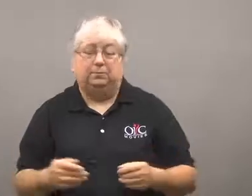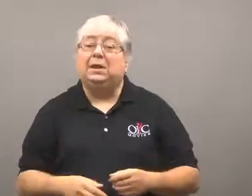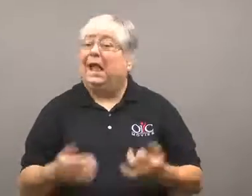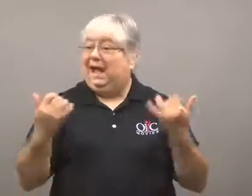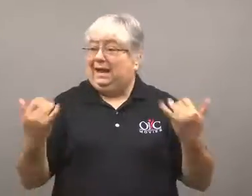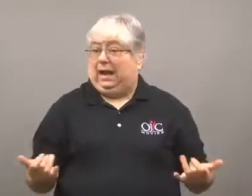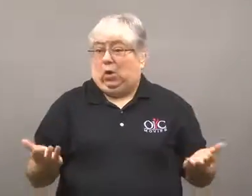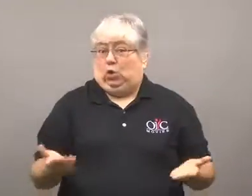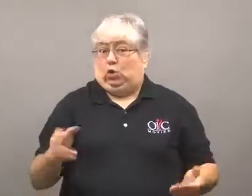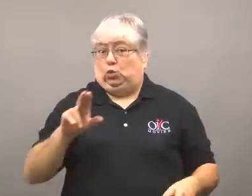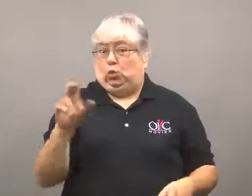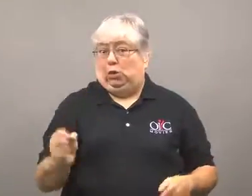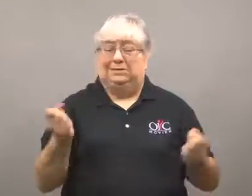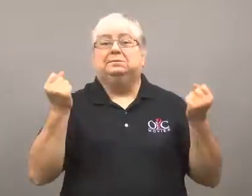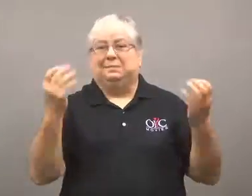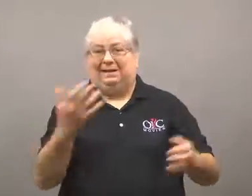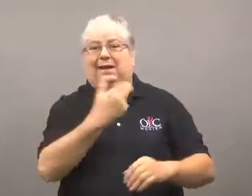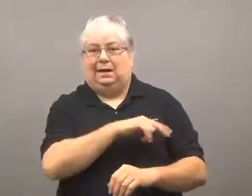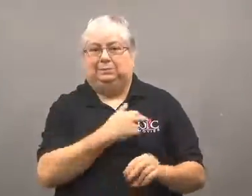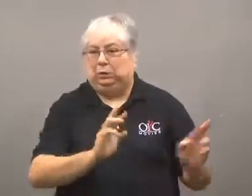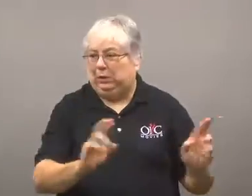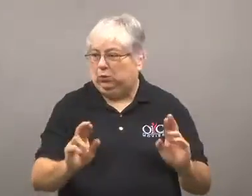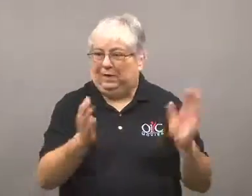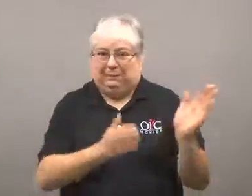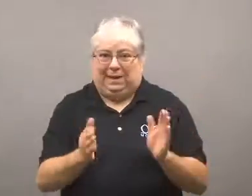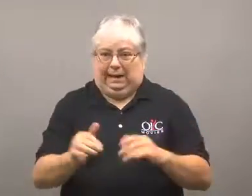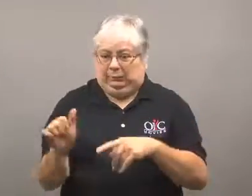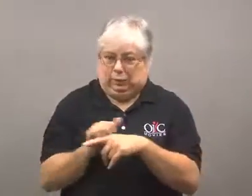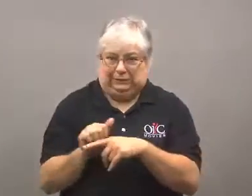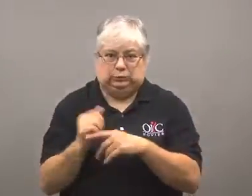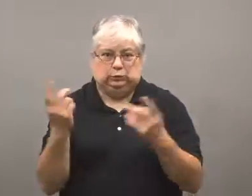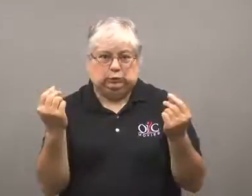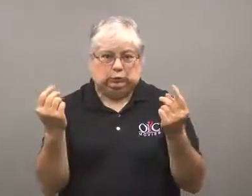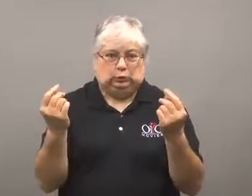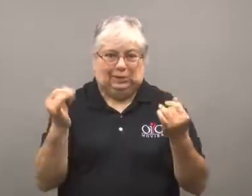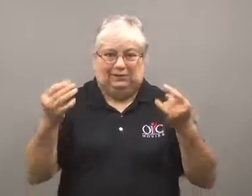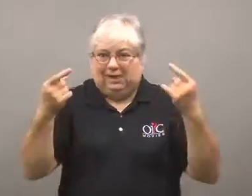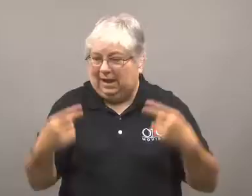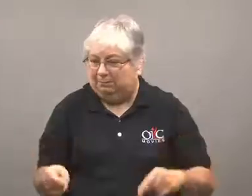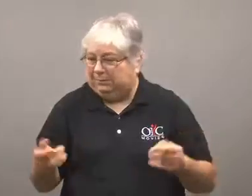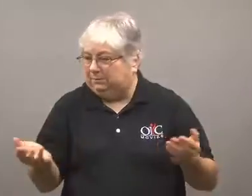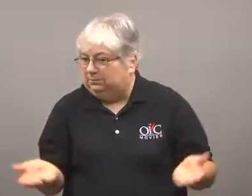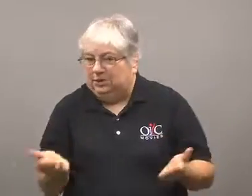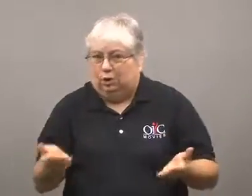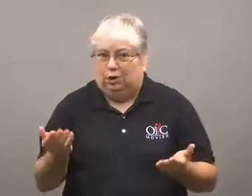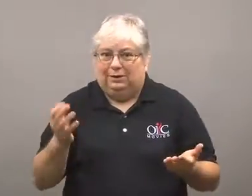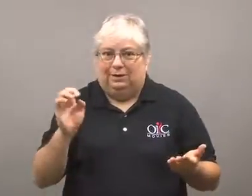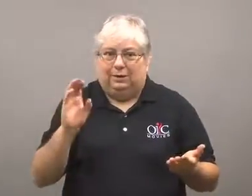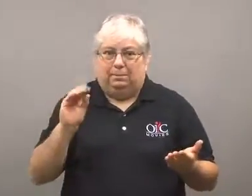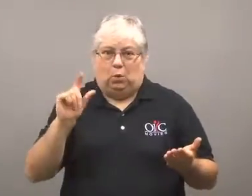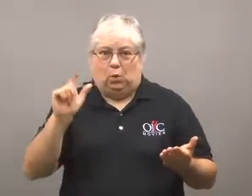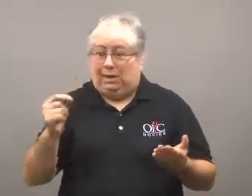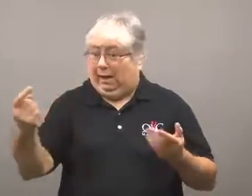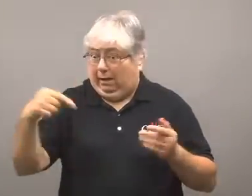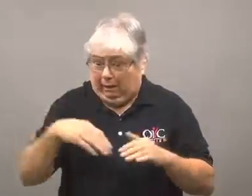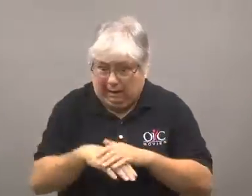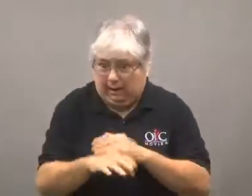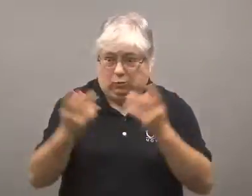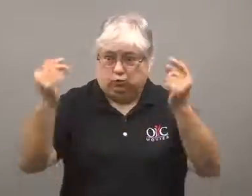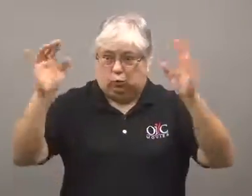Here in the U.S. many hospitals are making plans and practicing